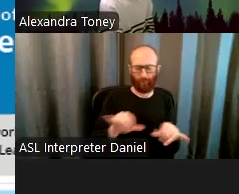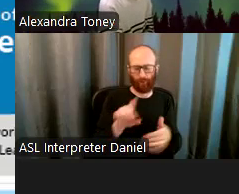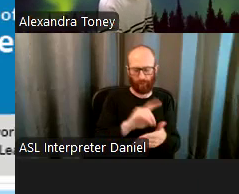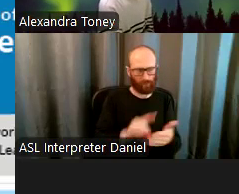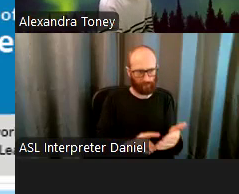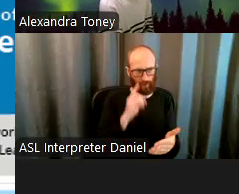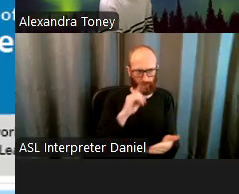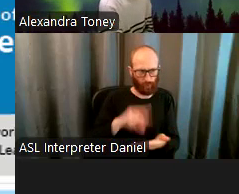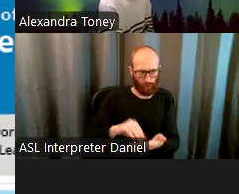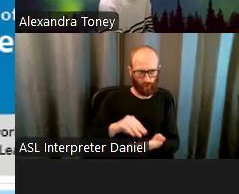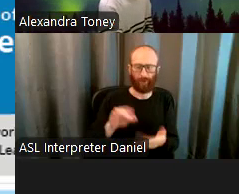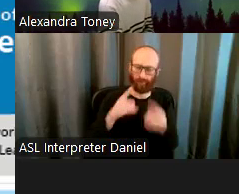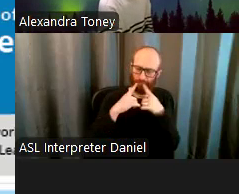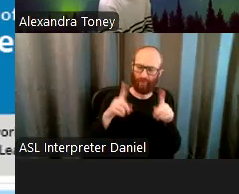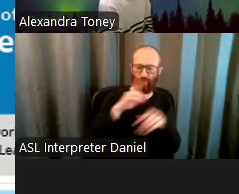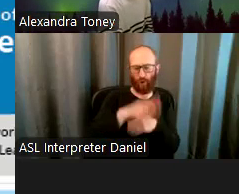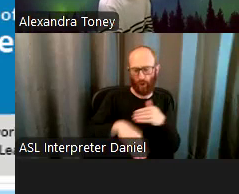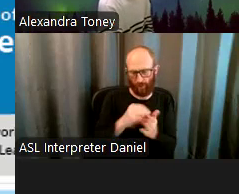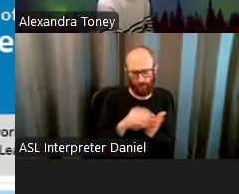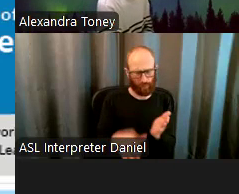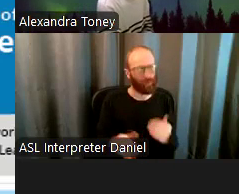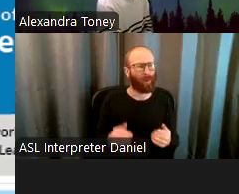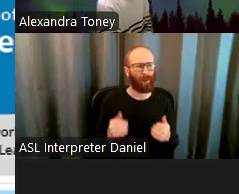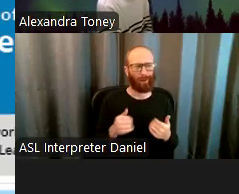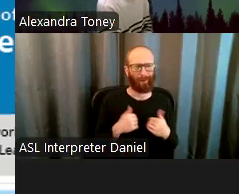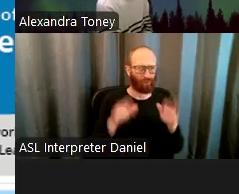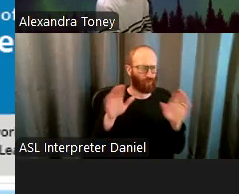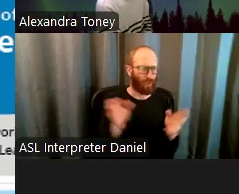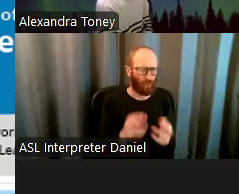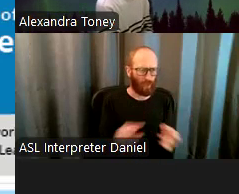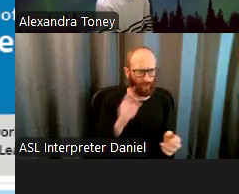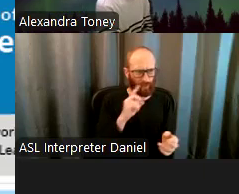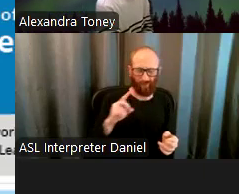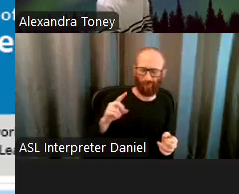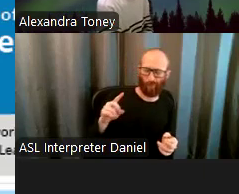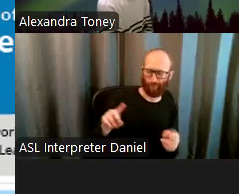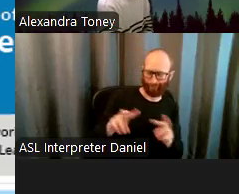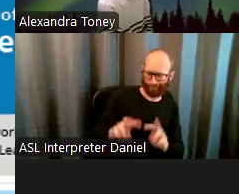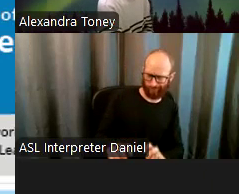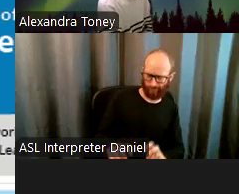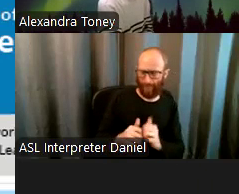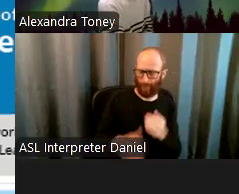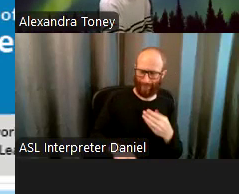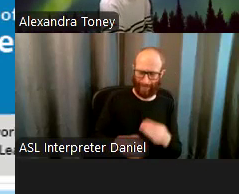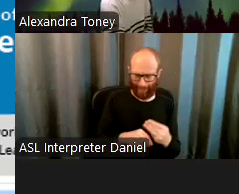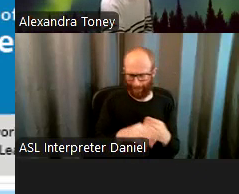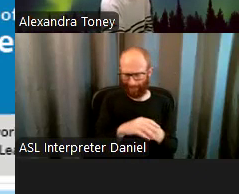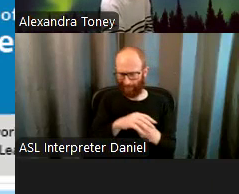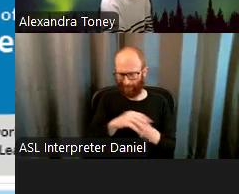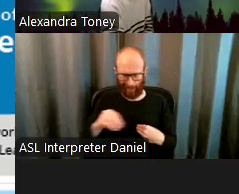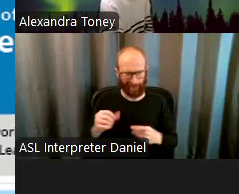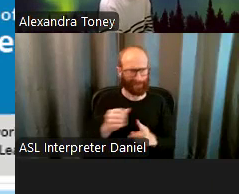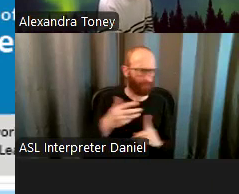Cass has really great like resources to unpack how to add and expand and teaching practices;